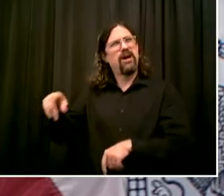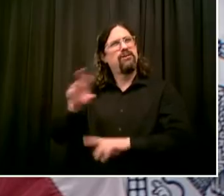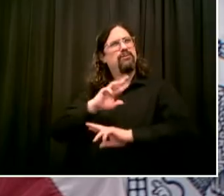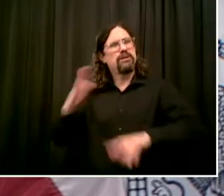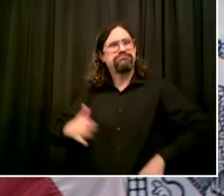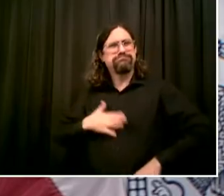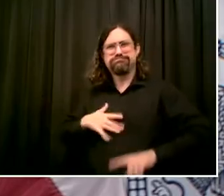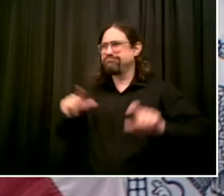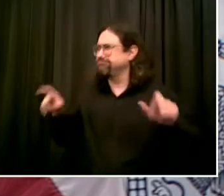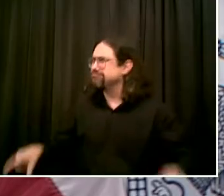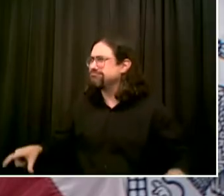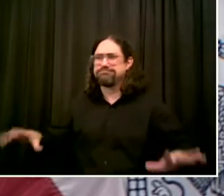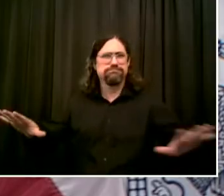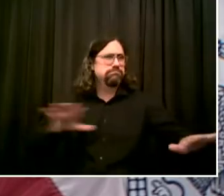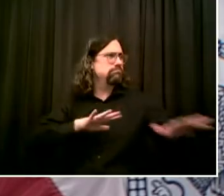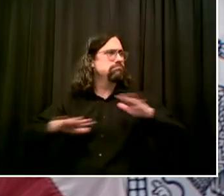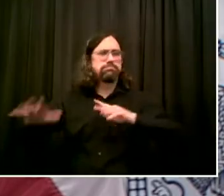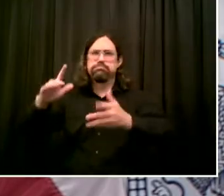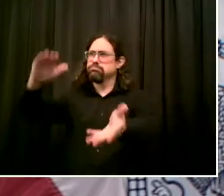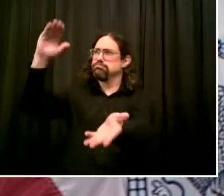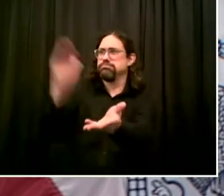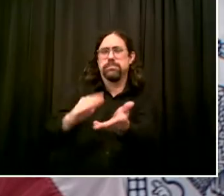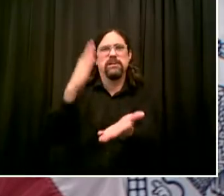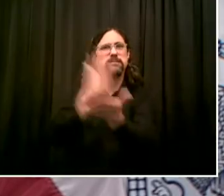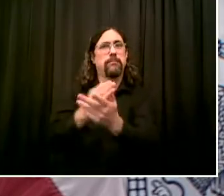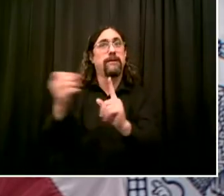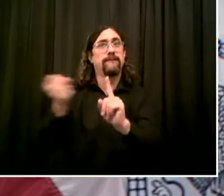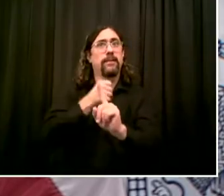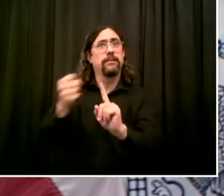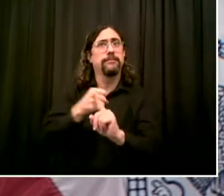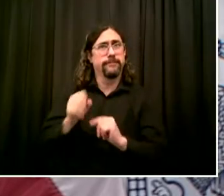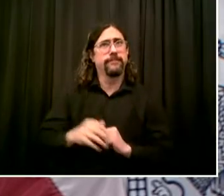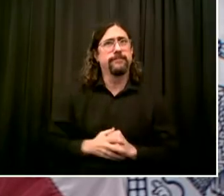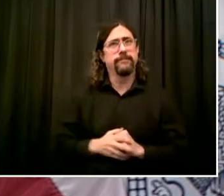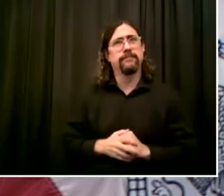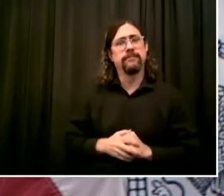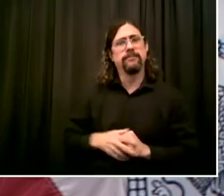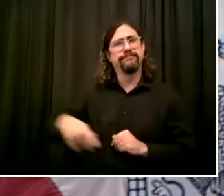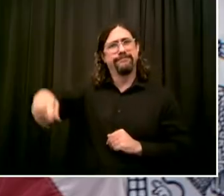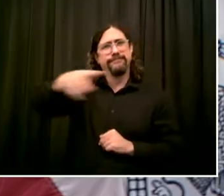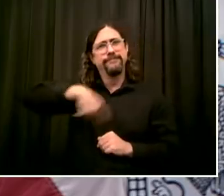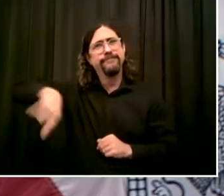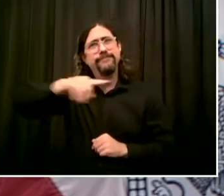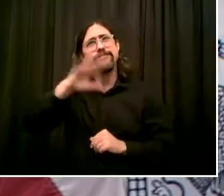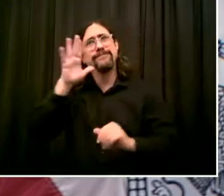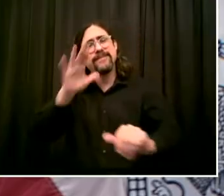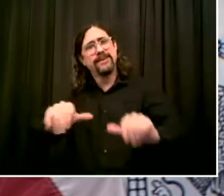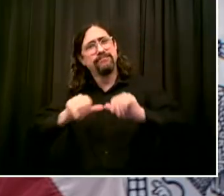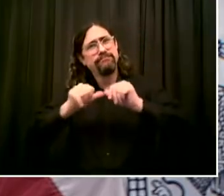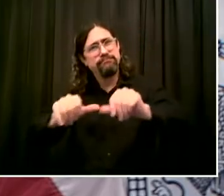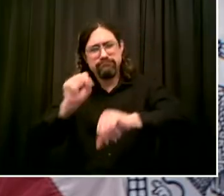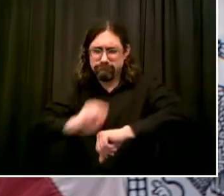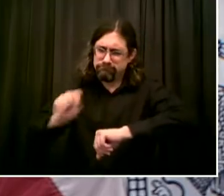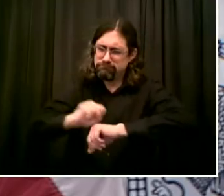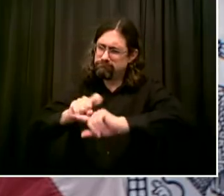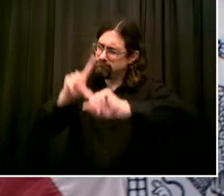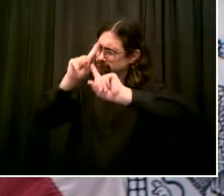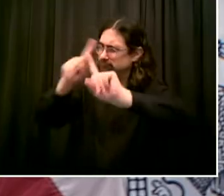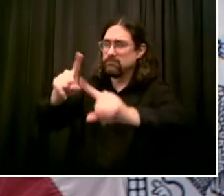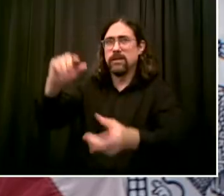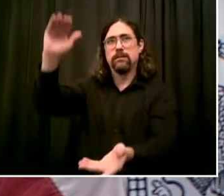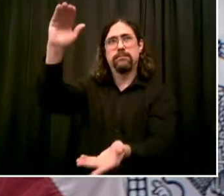CORNERS EFFORT .